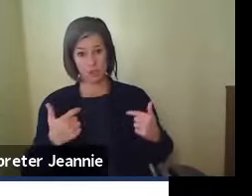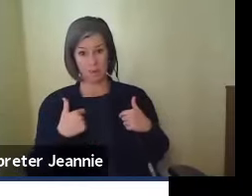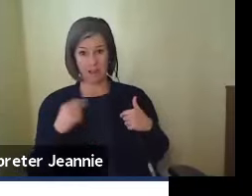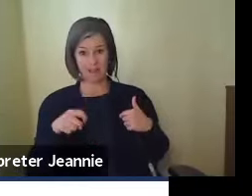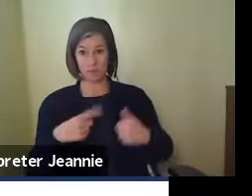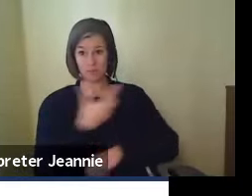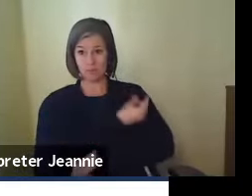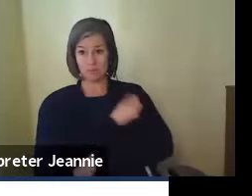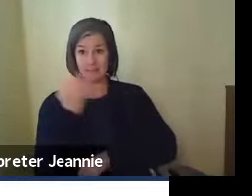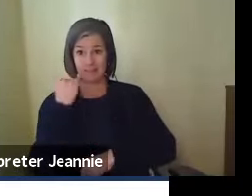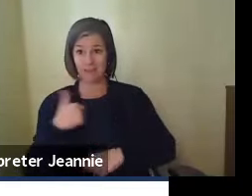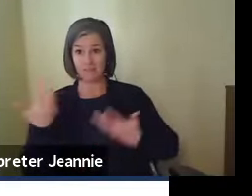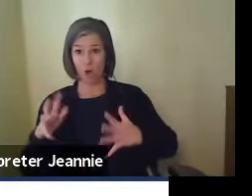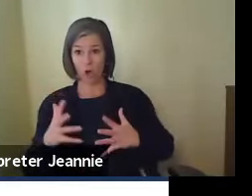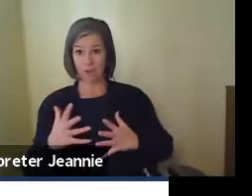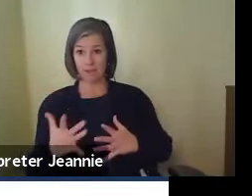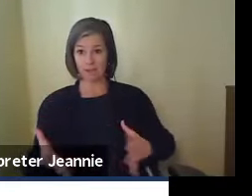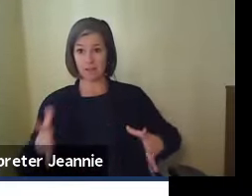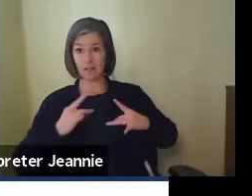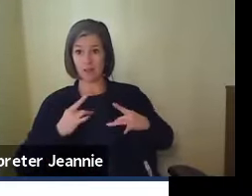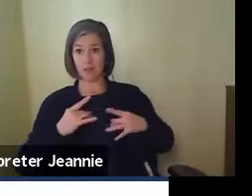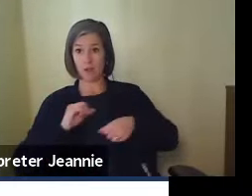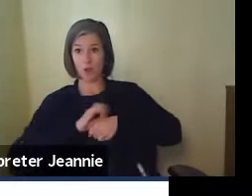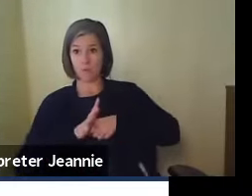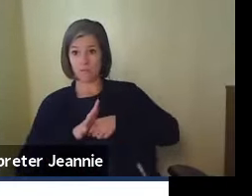I already had the virus? >> You should.